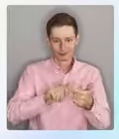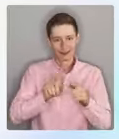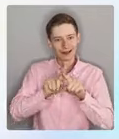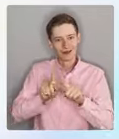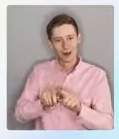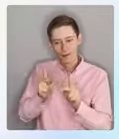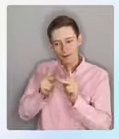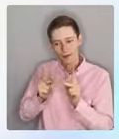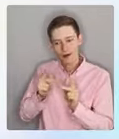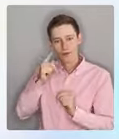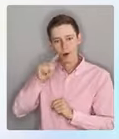GOLF+ created Destinations for their different game modes.